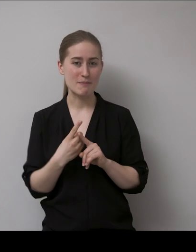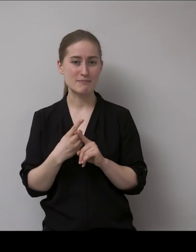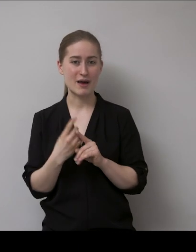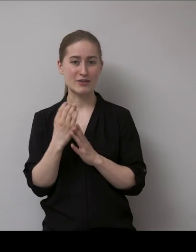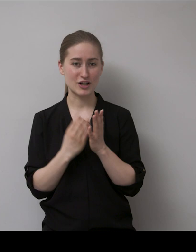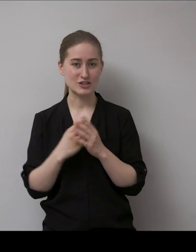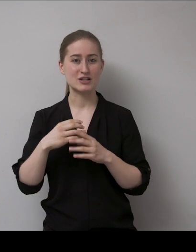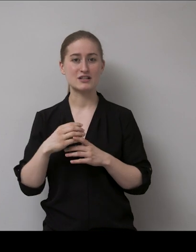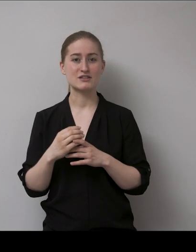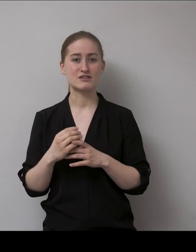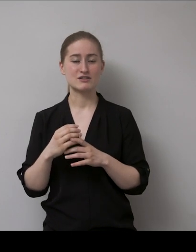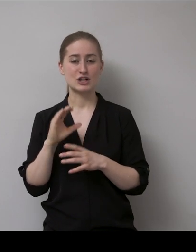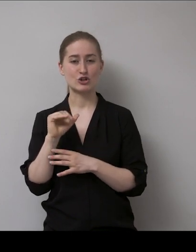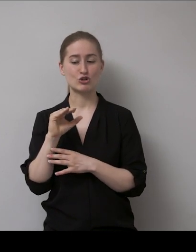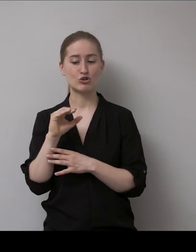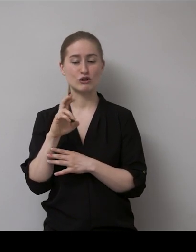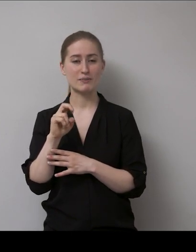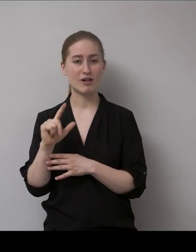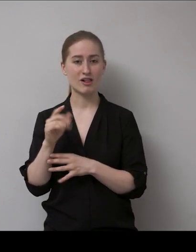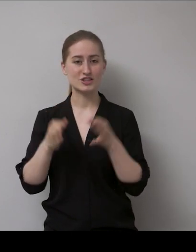and criminal justice system. This is my campus.